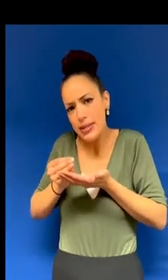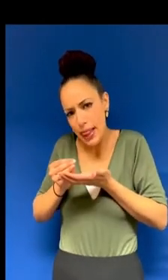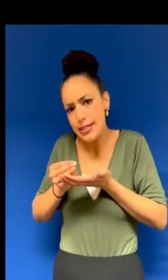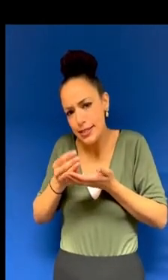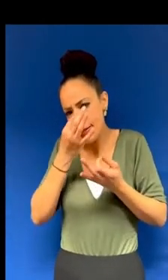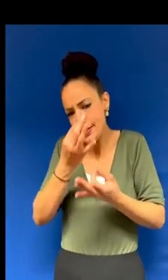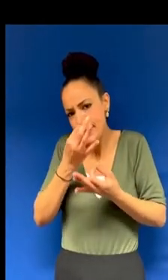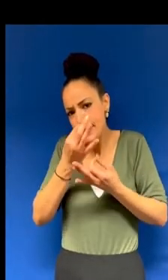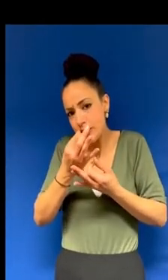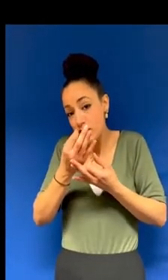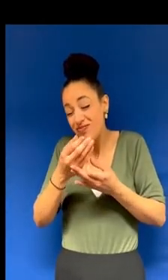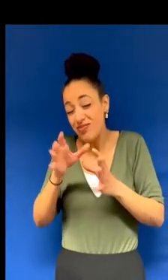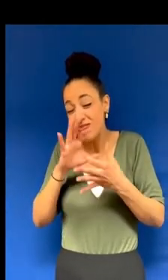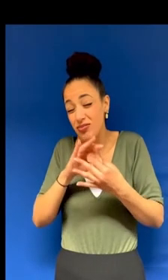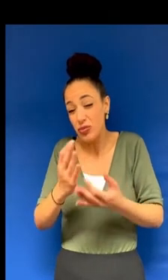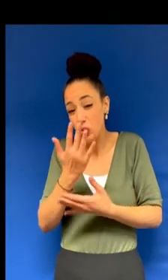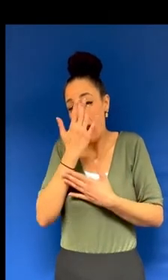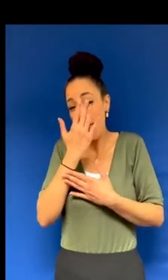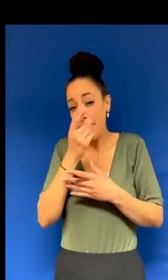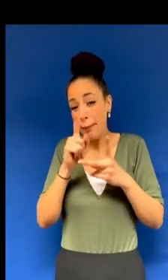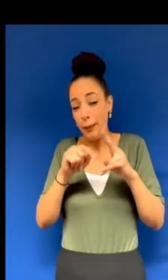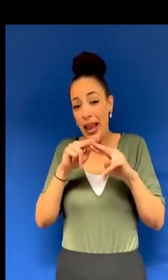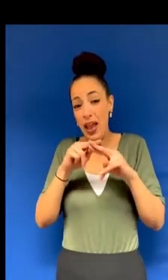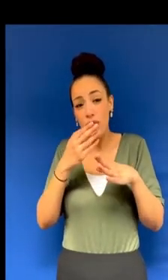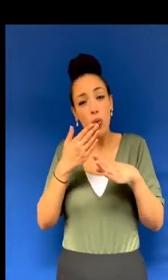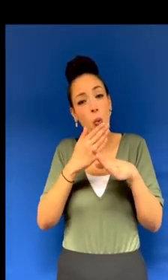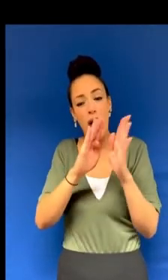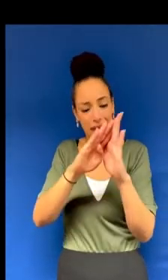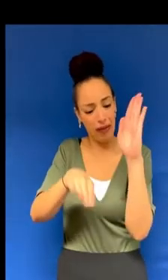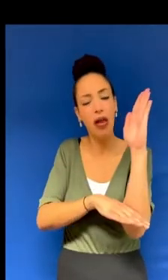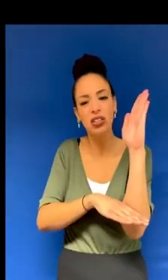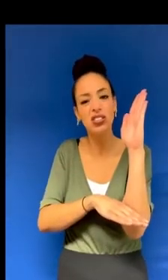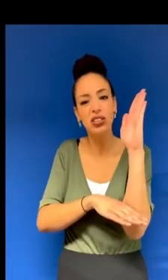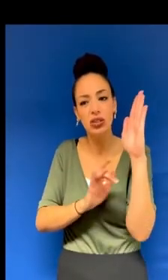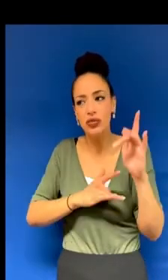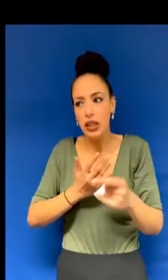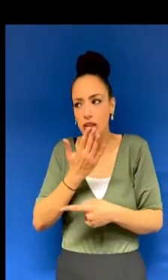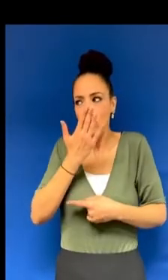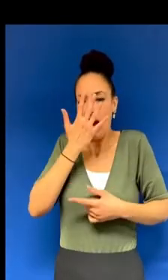We live in a very atomized society. We live in a very individualist path to this society,